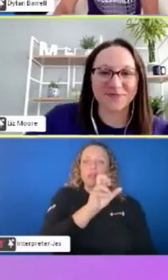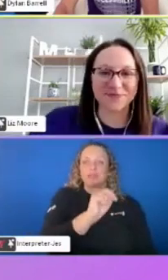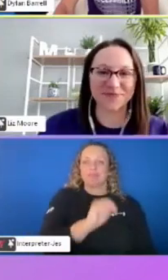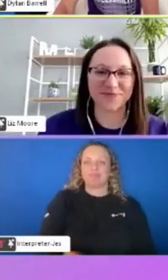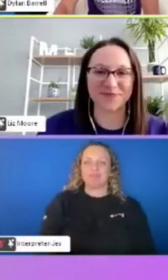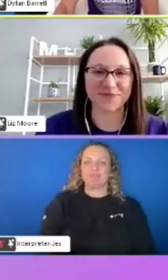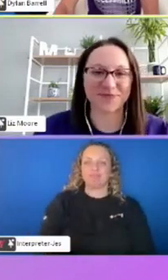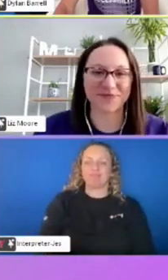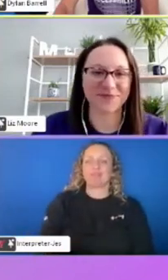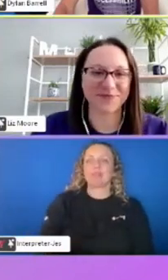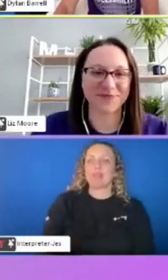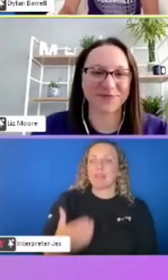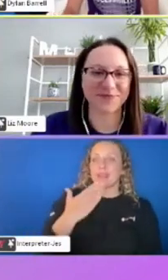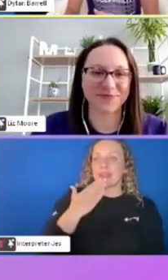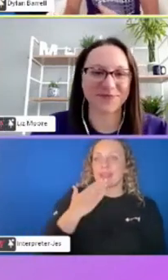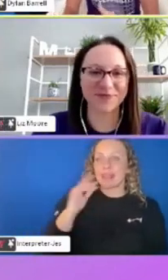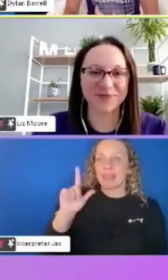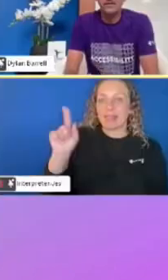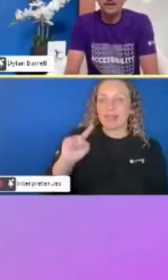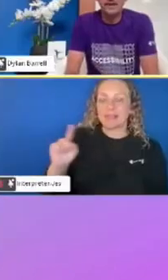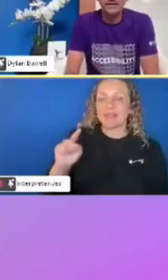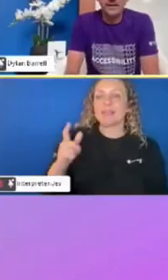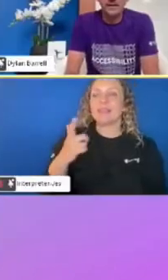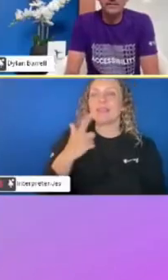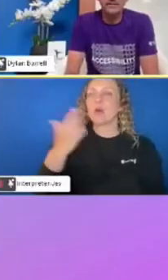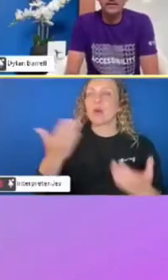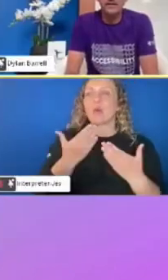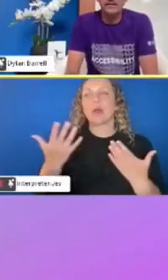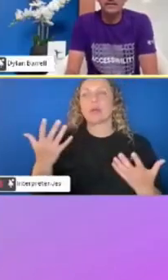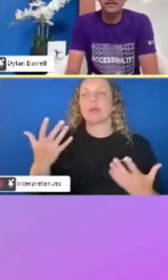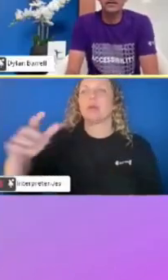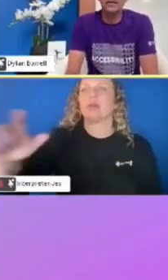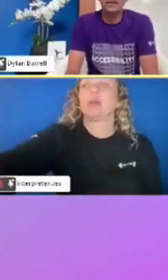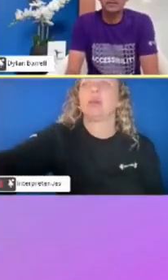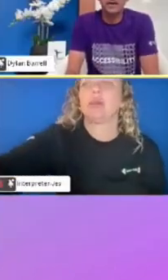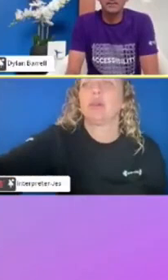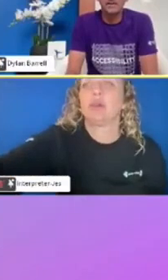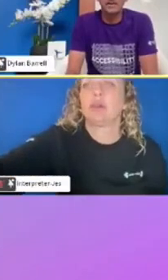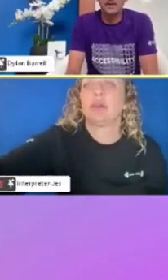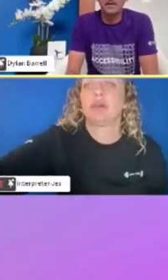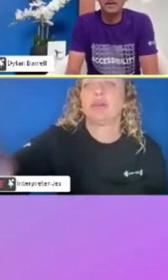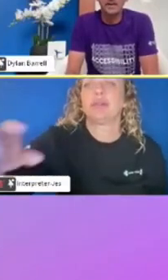Thanks, Liz. Welcome to "What's new in axe: high coverage, high signal, no noise." My name is Dylan Barrell.